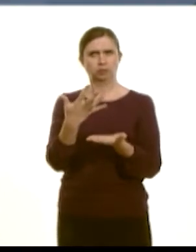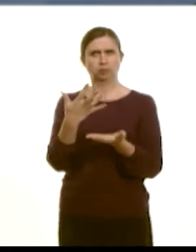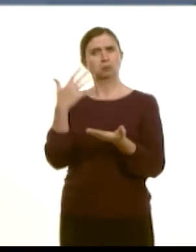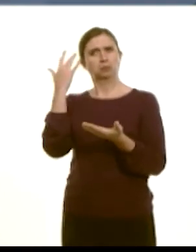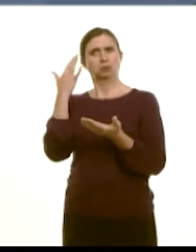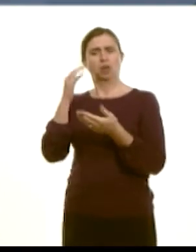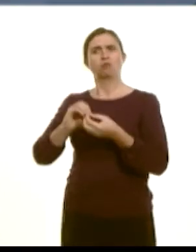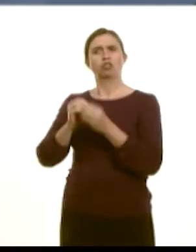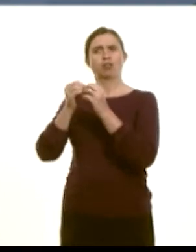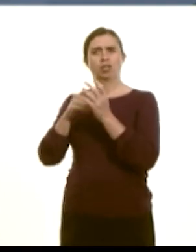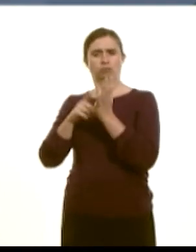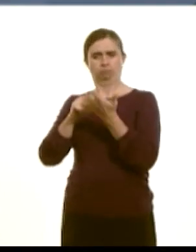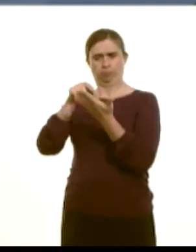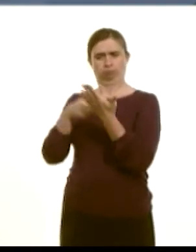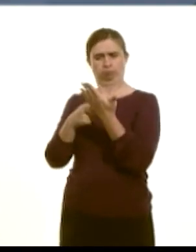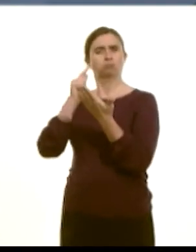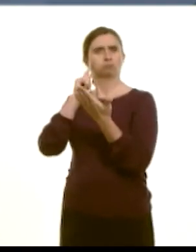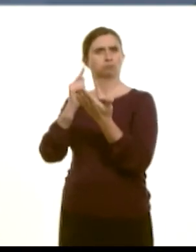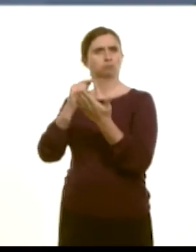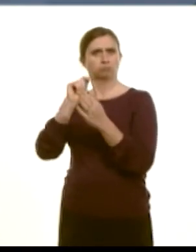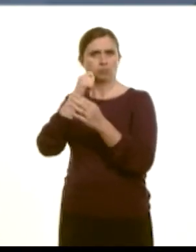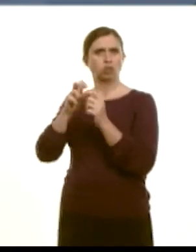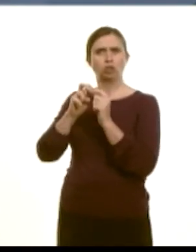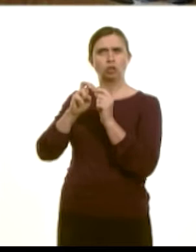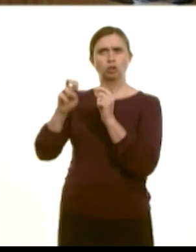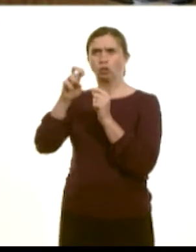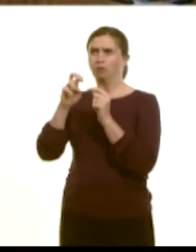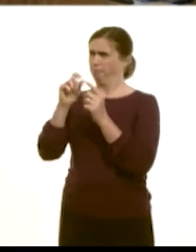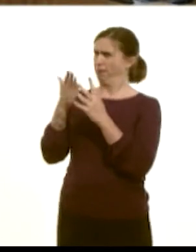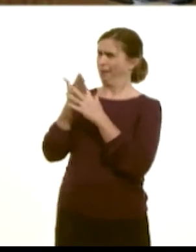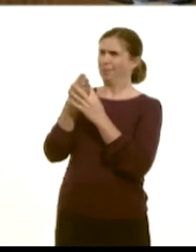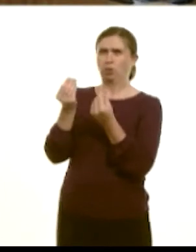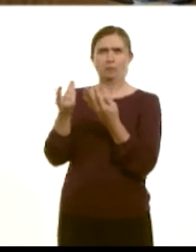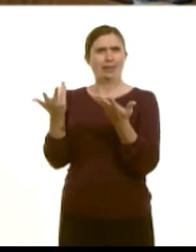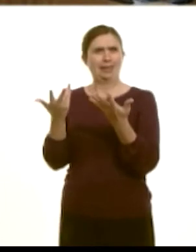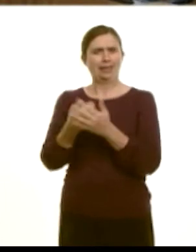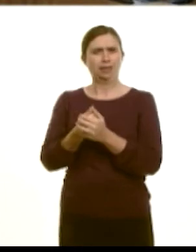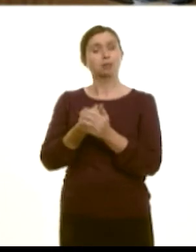approach to tourism from councils that have access to this kind of money? Carwyn Jones: Well, these are matters, of course, for Neath Port Talbot council.